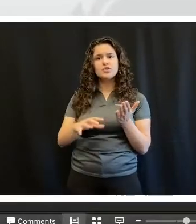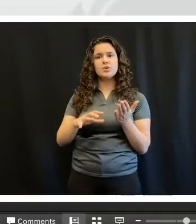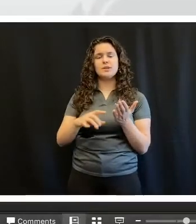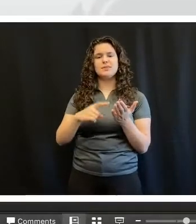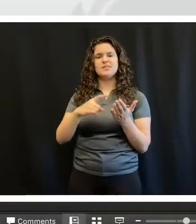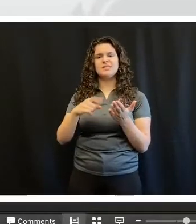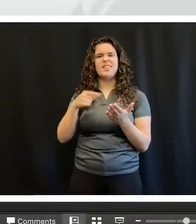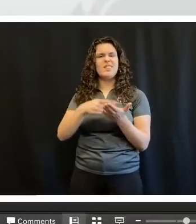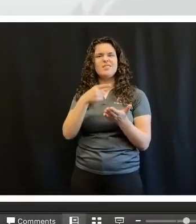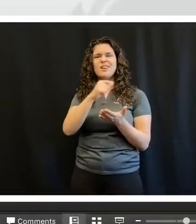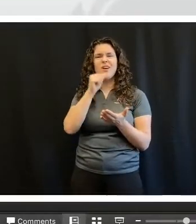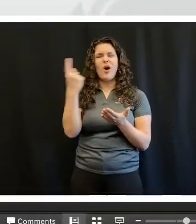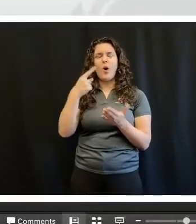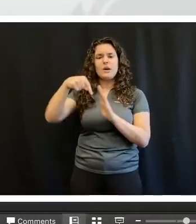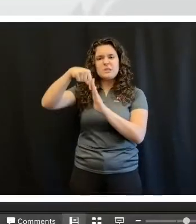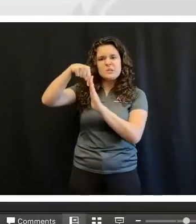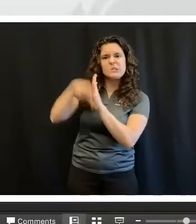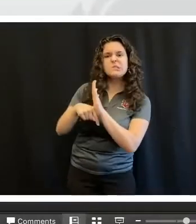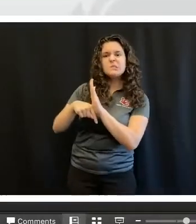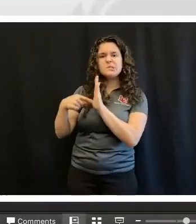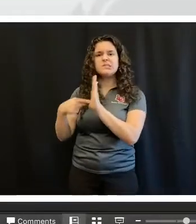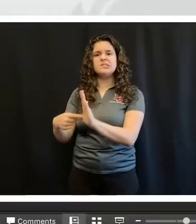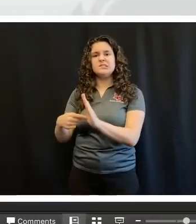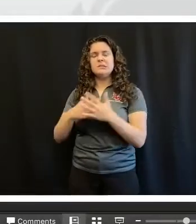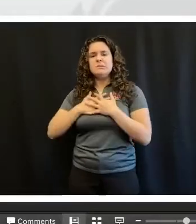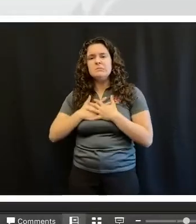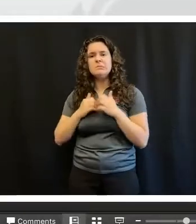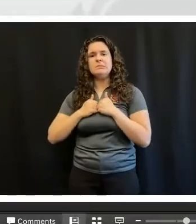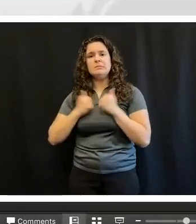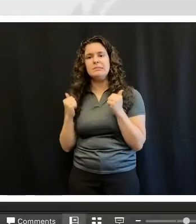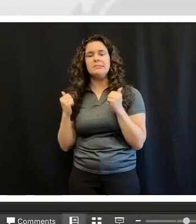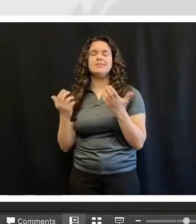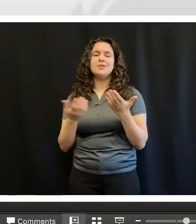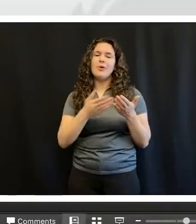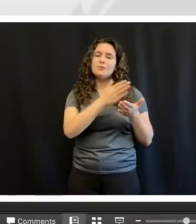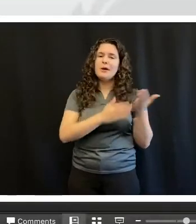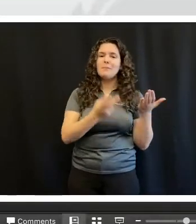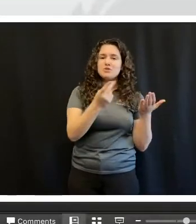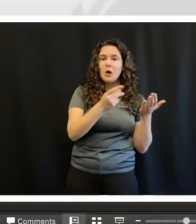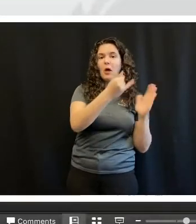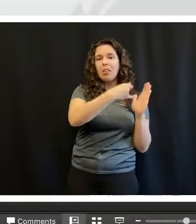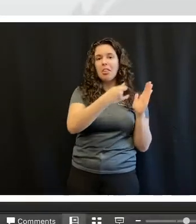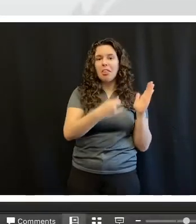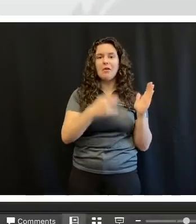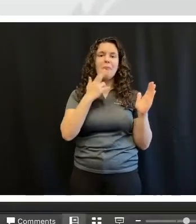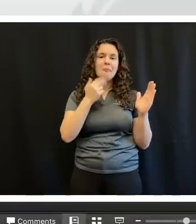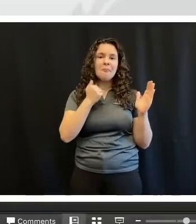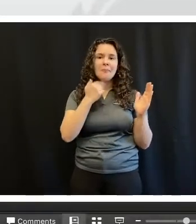and here's an example of some great wiener dog art, which is really truly amazing.